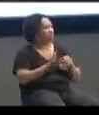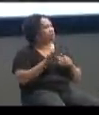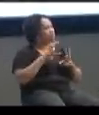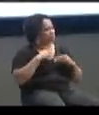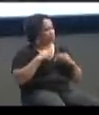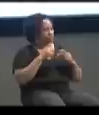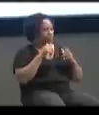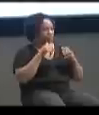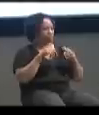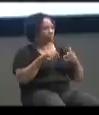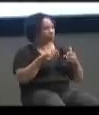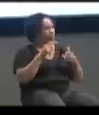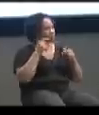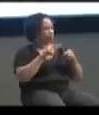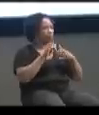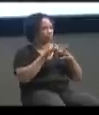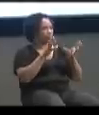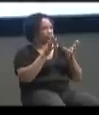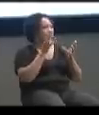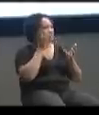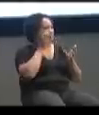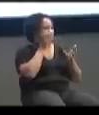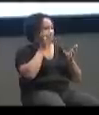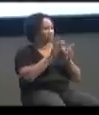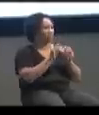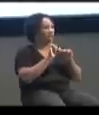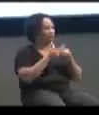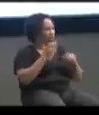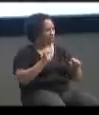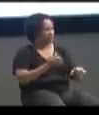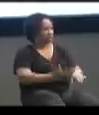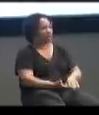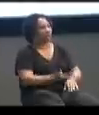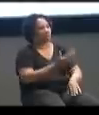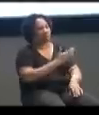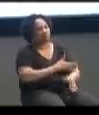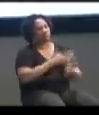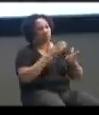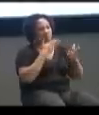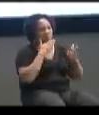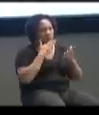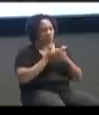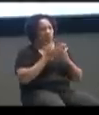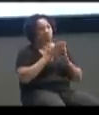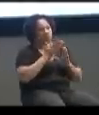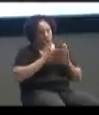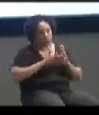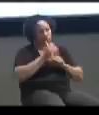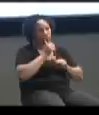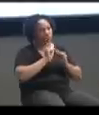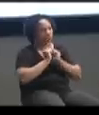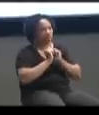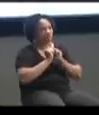LISTENING SESSION THIS AFTERNOON TO TALK ABOUT HOW WE CAN DO BETTER, HOW WE CAN BE A GREAT NEIGHBOR, AND HOW WE CAN BE A